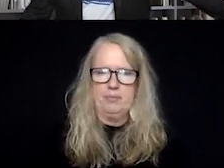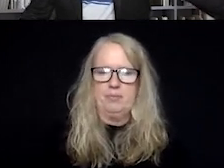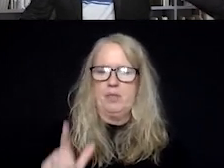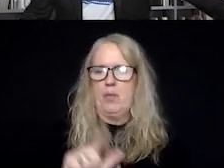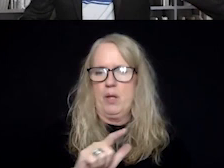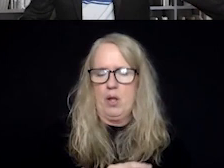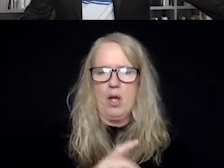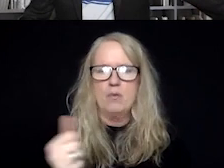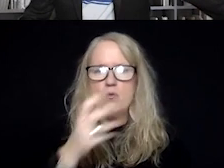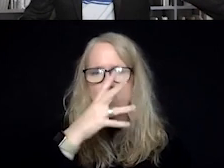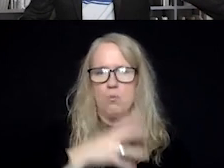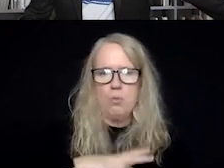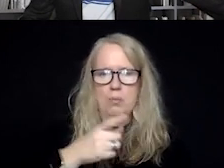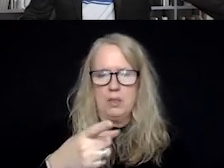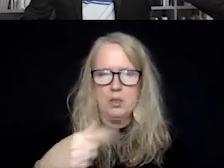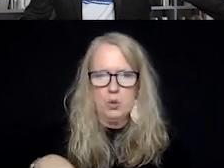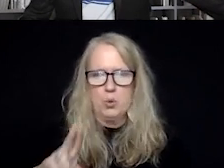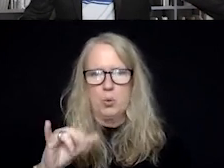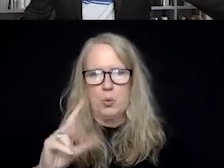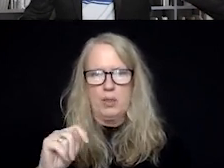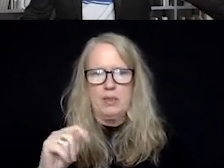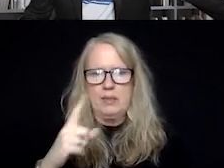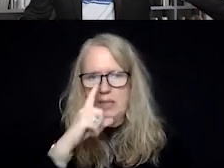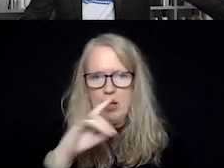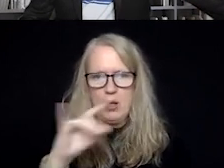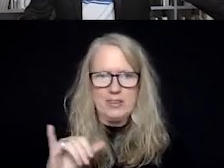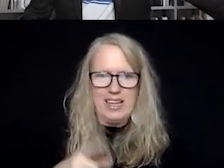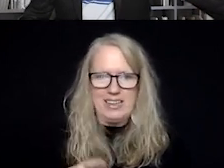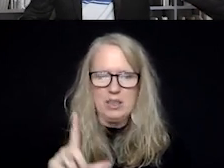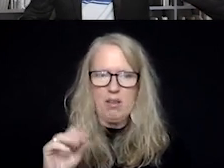THE WOMAN HOLDING A QUILT. THAT LOOKS LIKE LOSS. I AM GOING TO